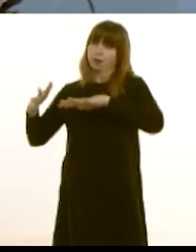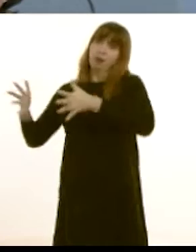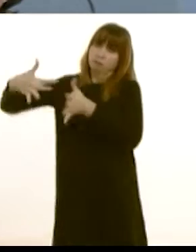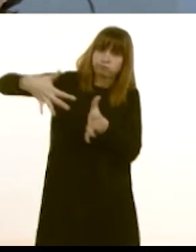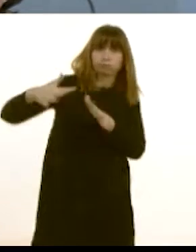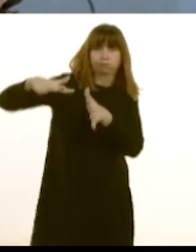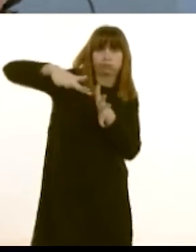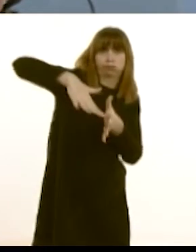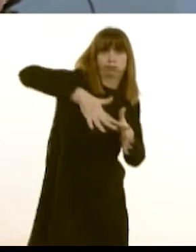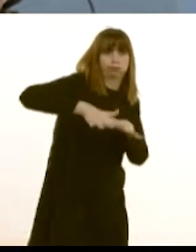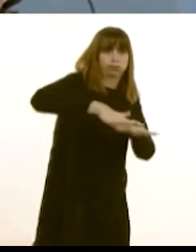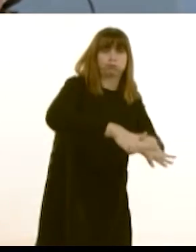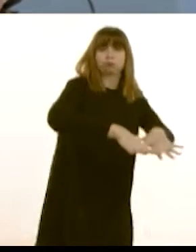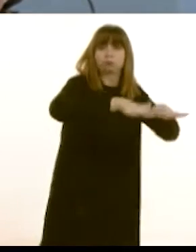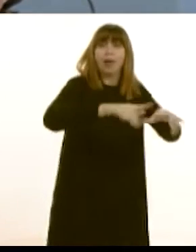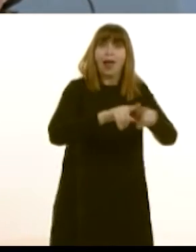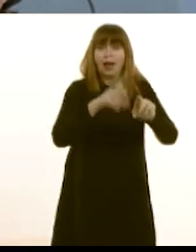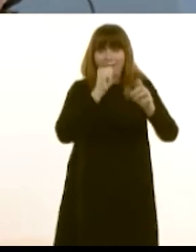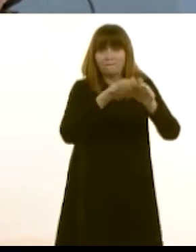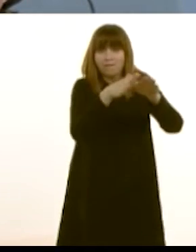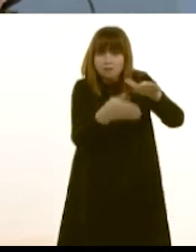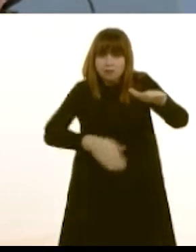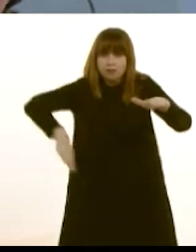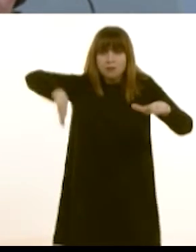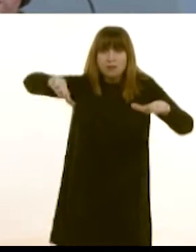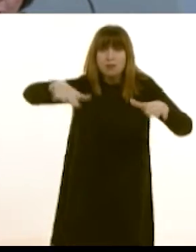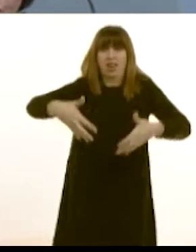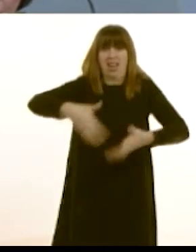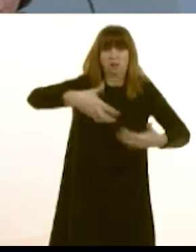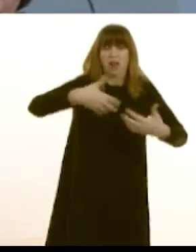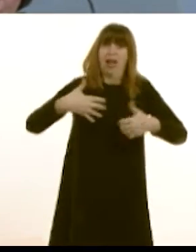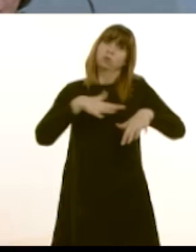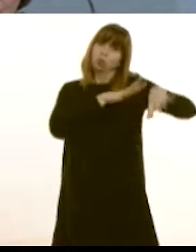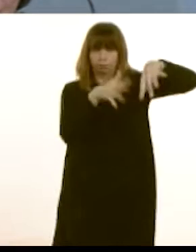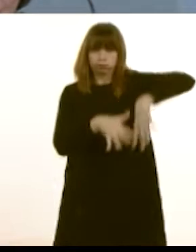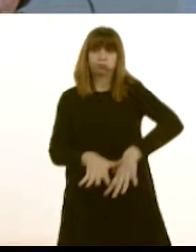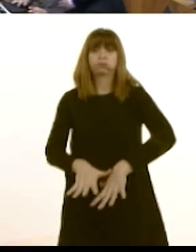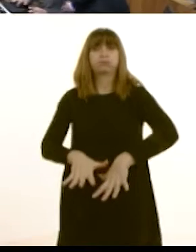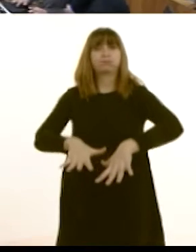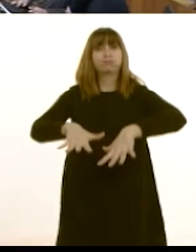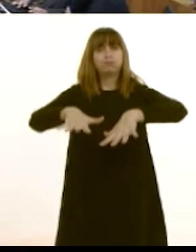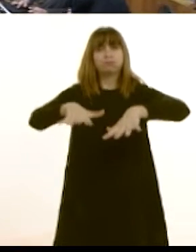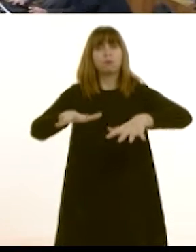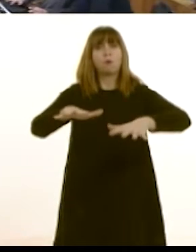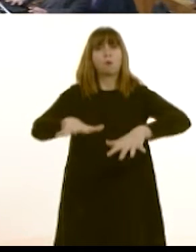for water containment, could be welcome additions to the arsenal to help communities stem this flooding problem.